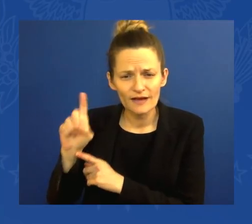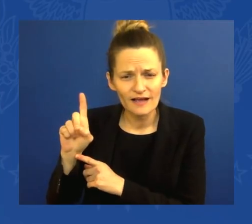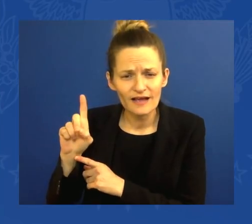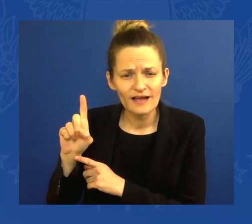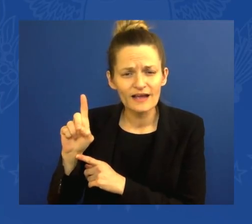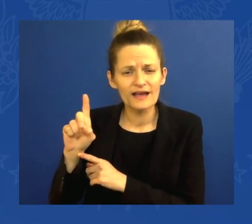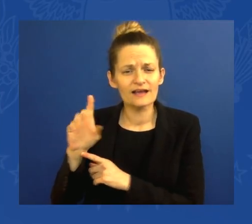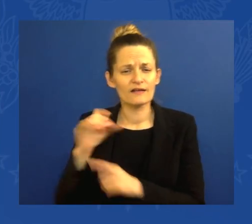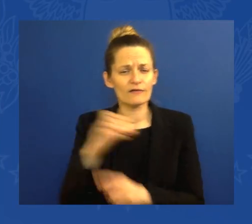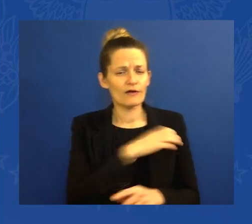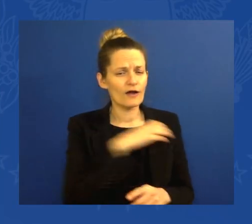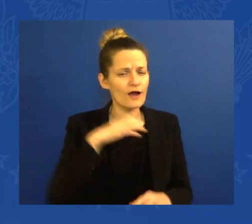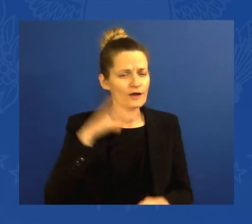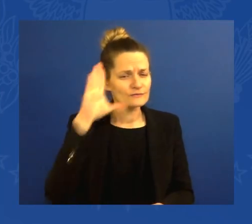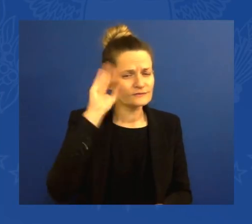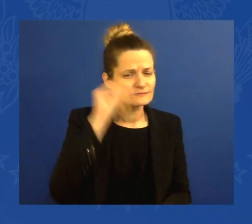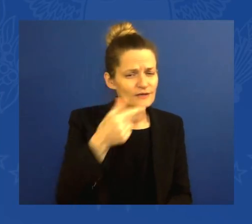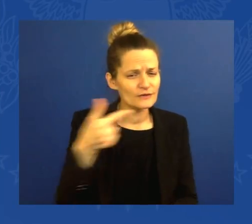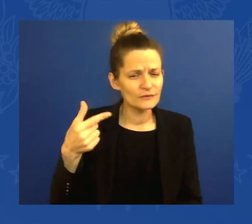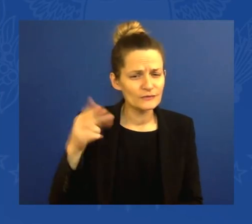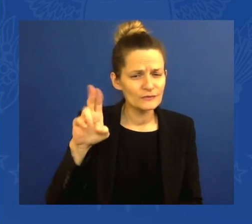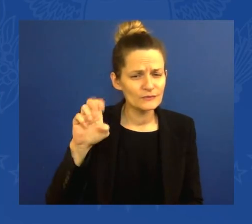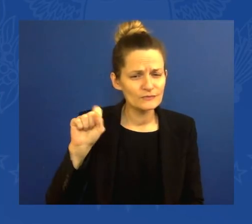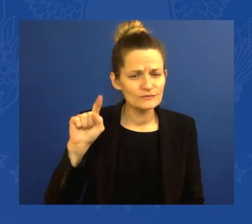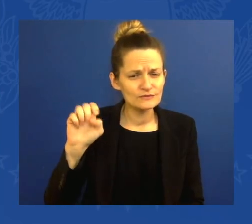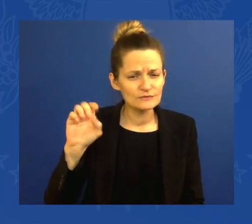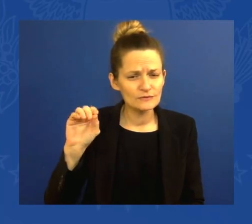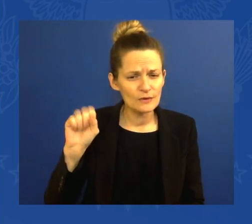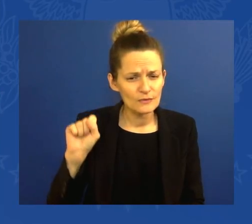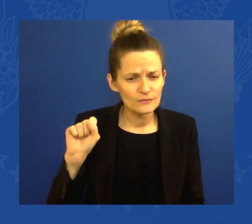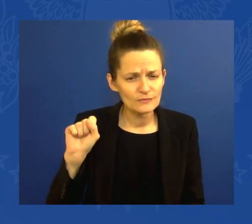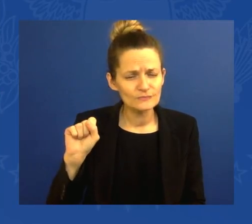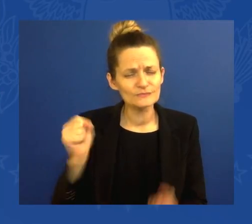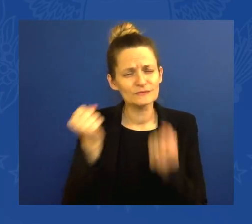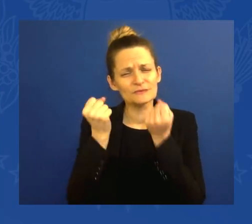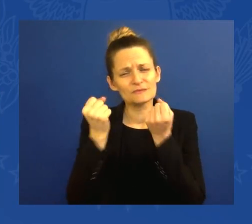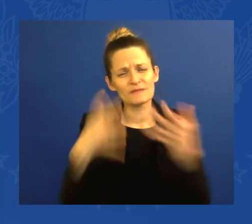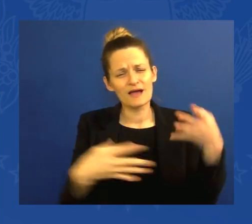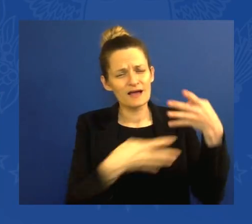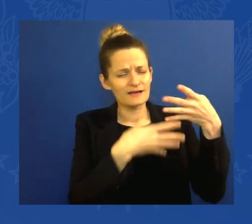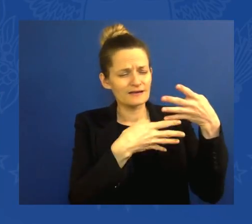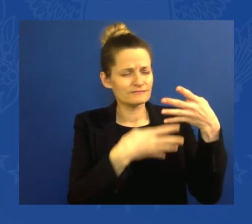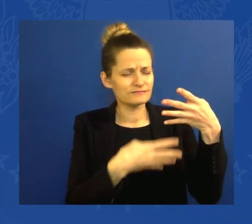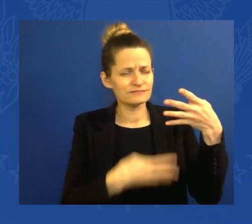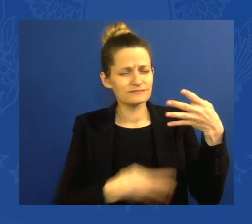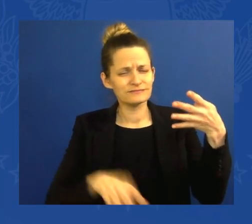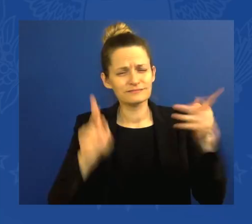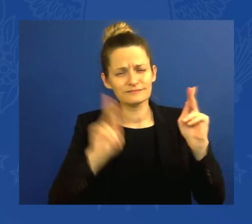and to so many others and to all of your staffers, some of whom I see here today, I know how hard you worked.